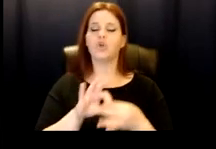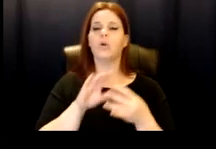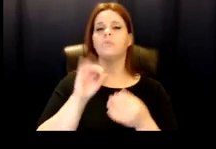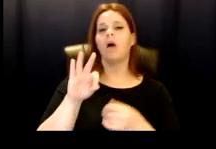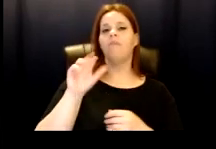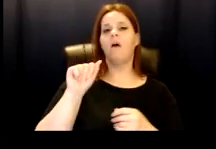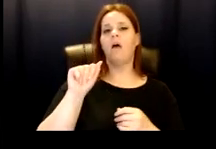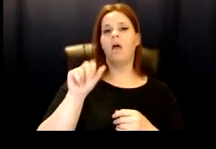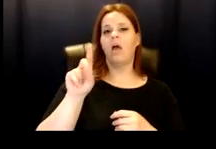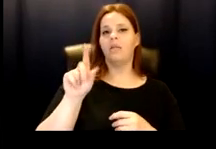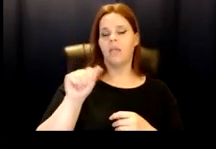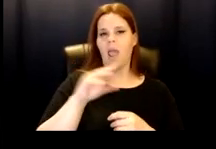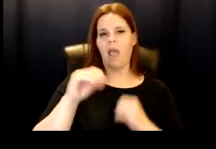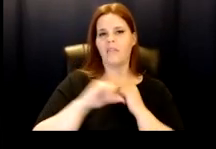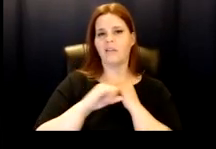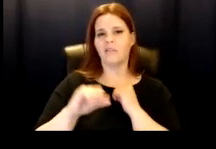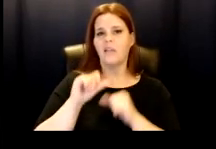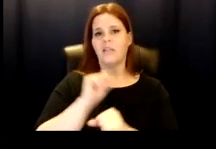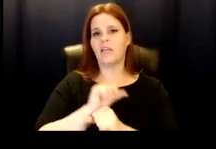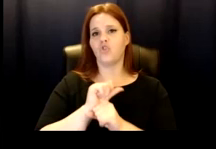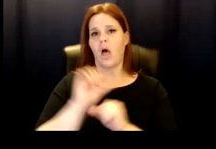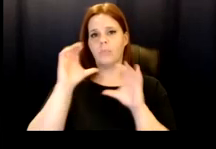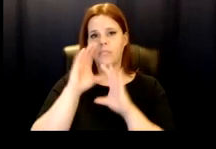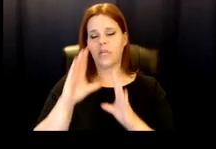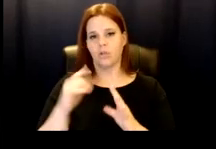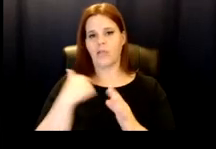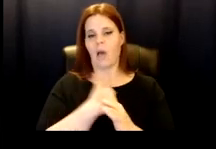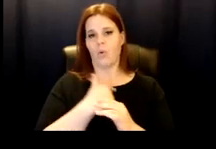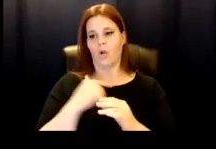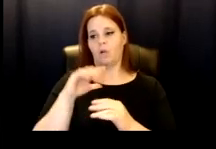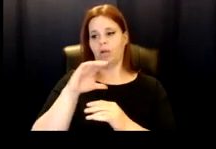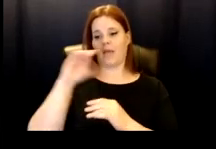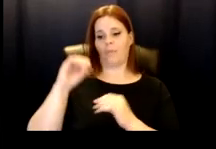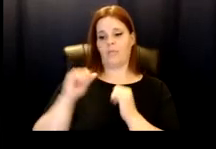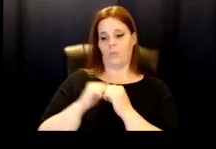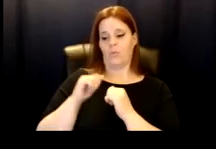extent to which job seekers or employees with disabilities invoke their rights under Title